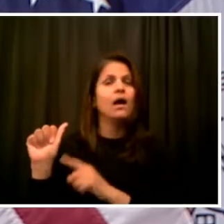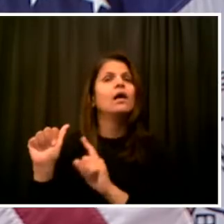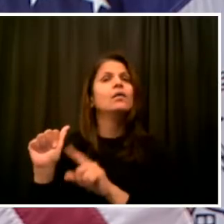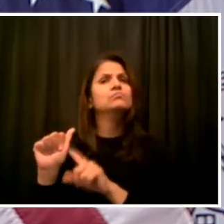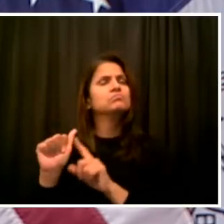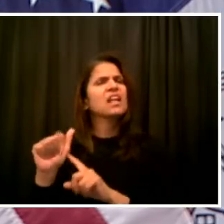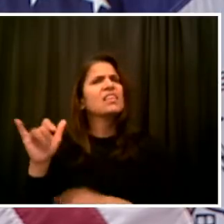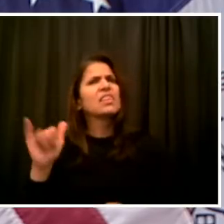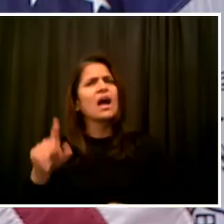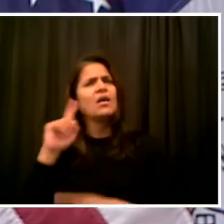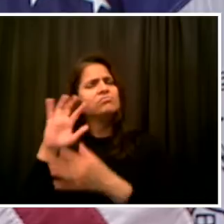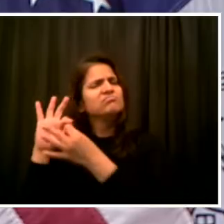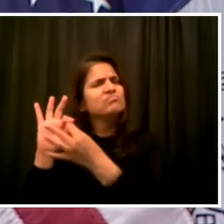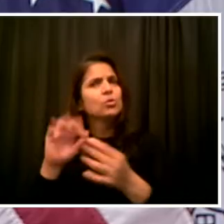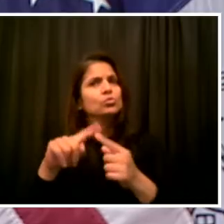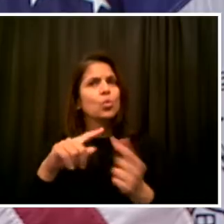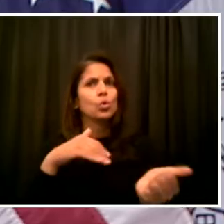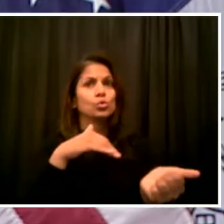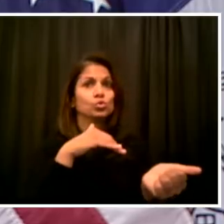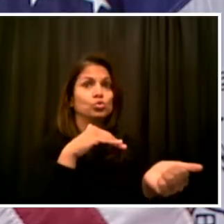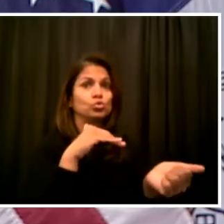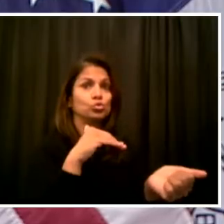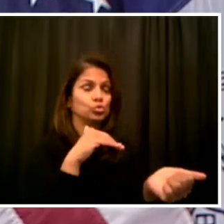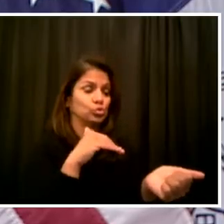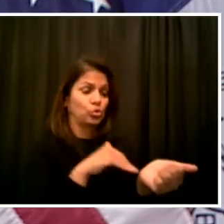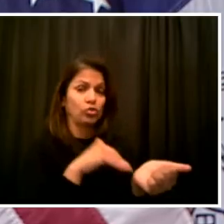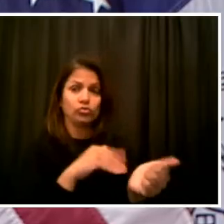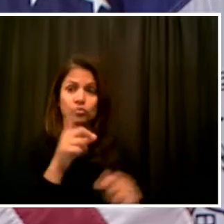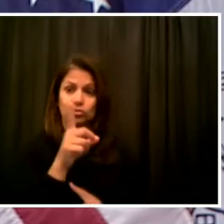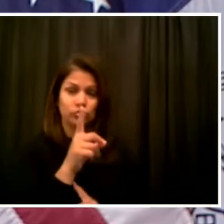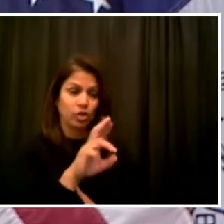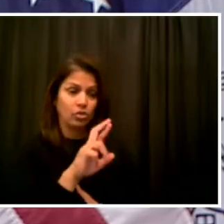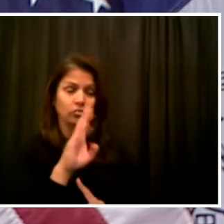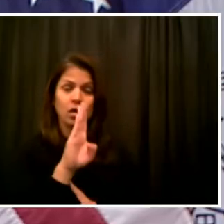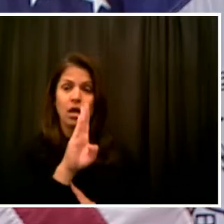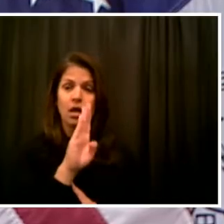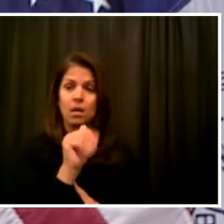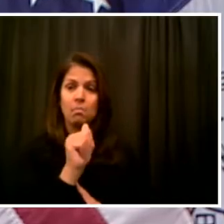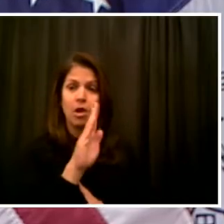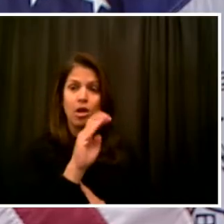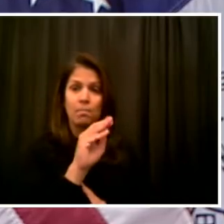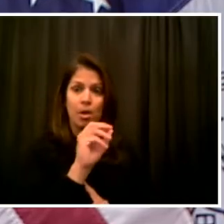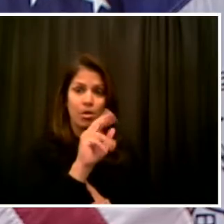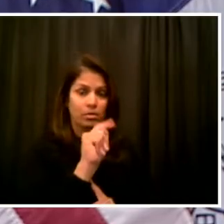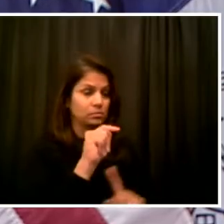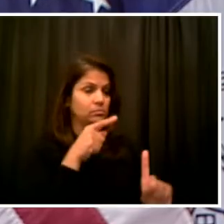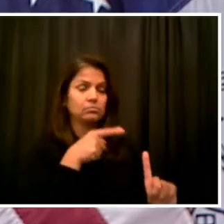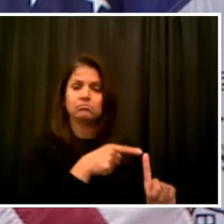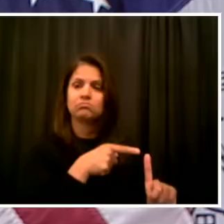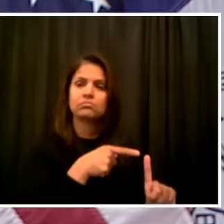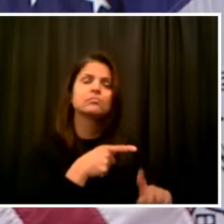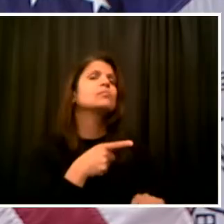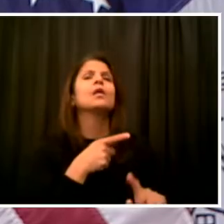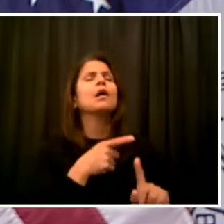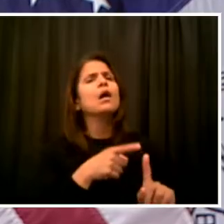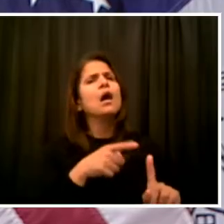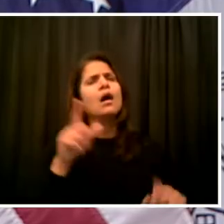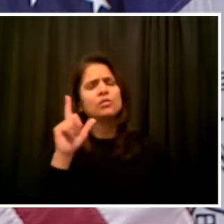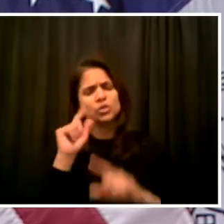THEY CALLED HER A BITCH AND BASICALLY SAID